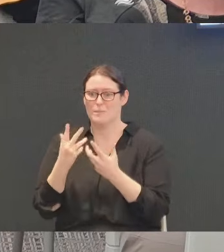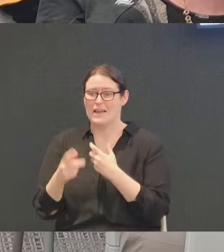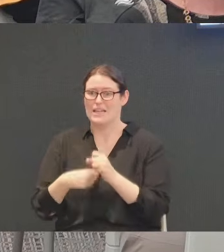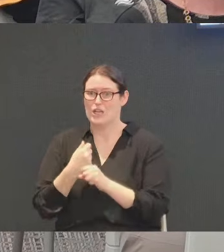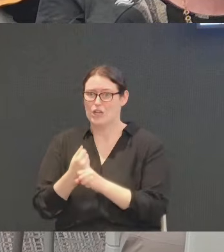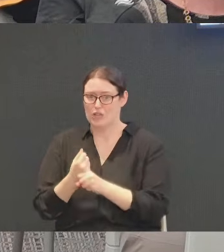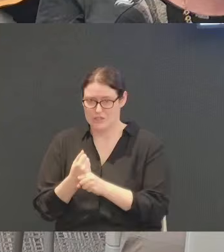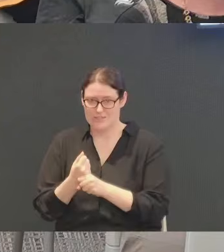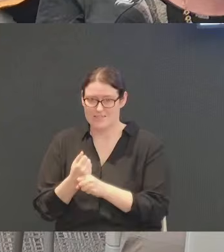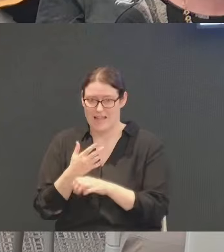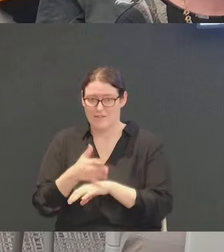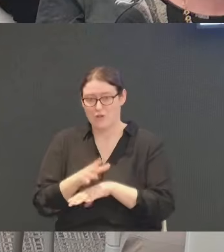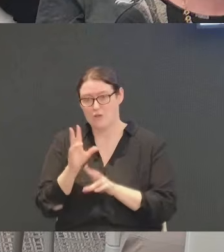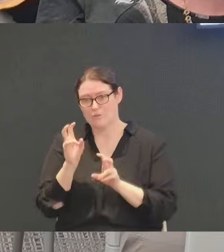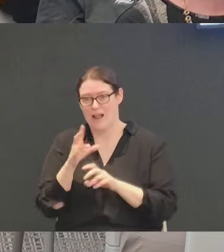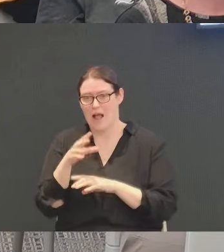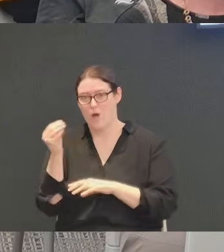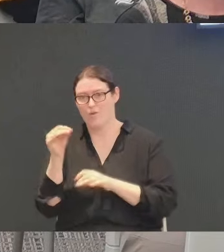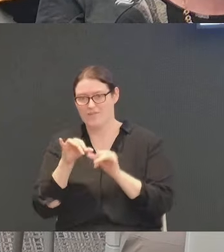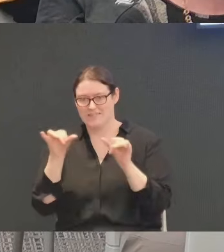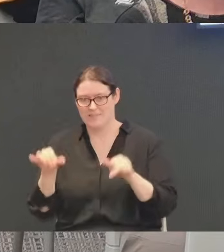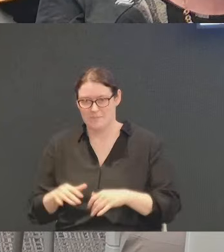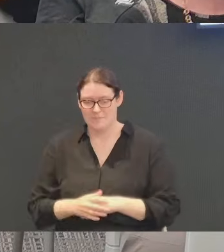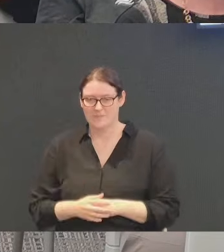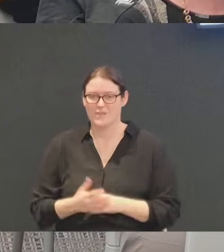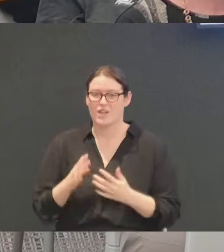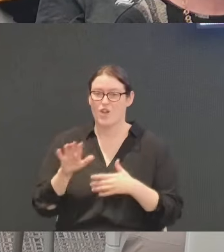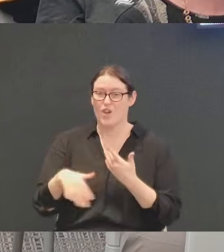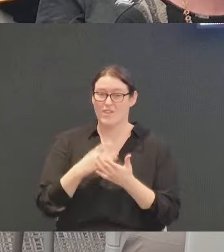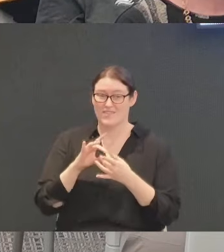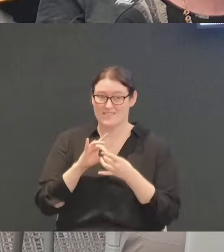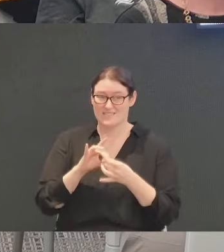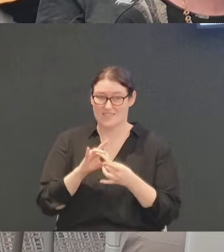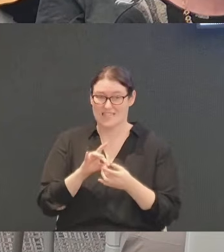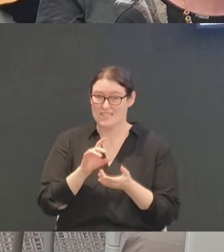All of this is made possible through levy funding. We need to be reminded that the children served by